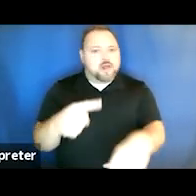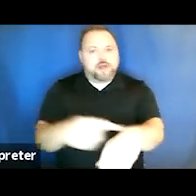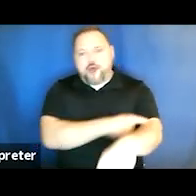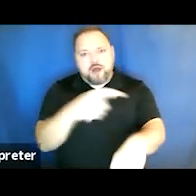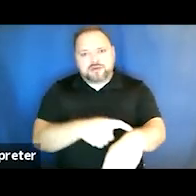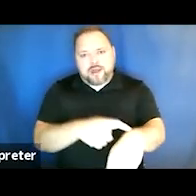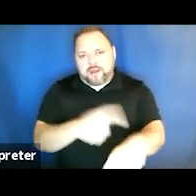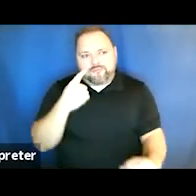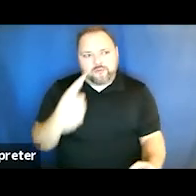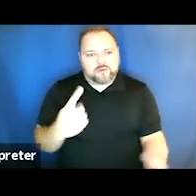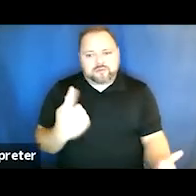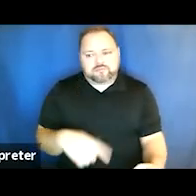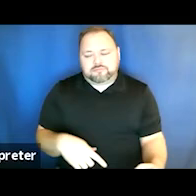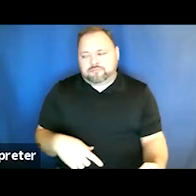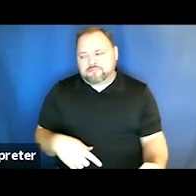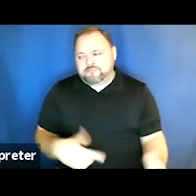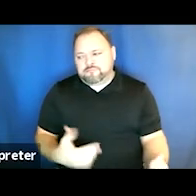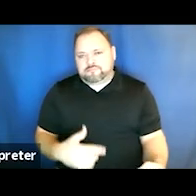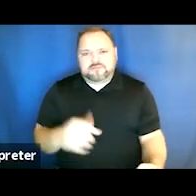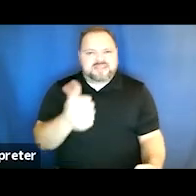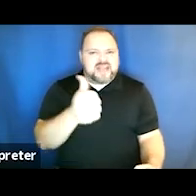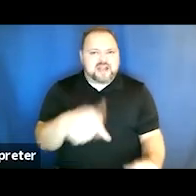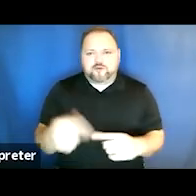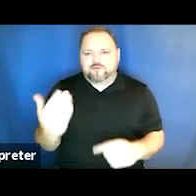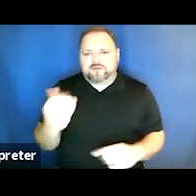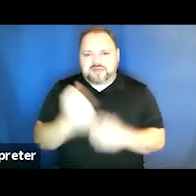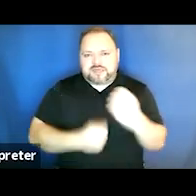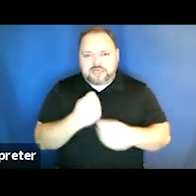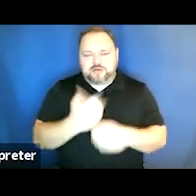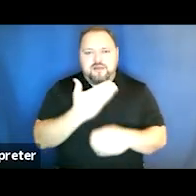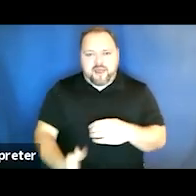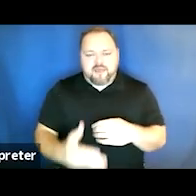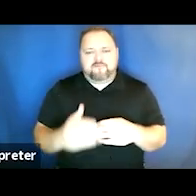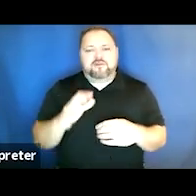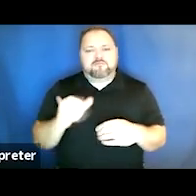for 10 or 15 years after symptoms started.